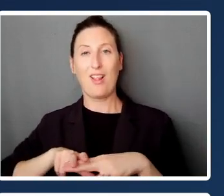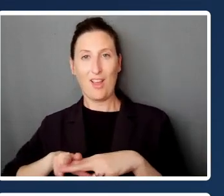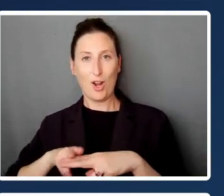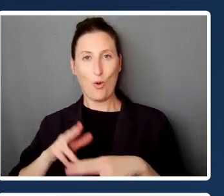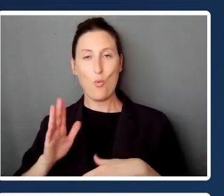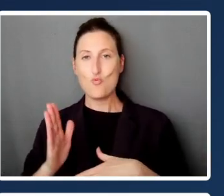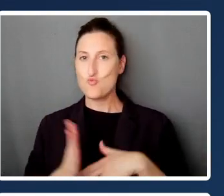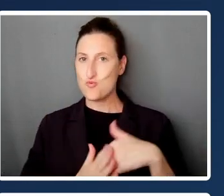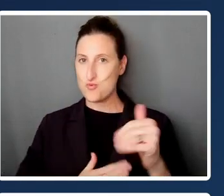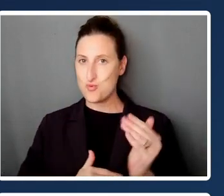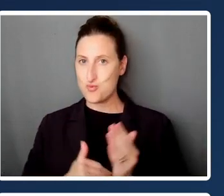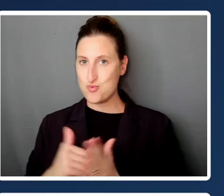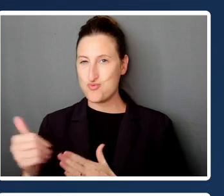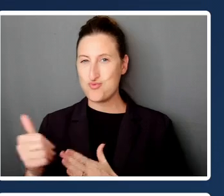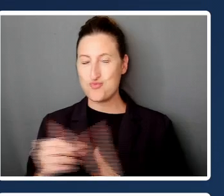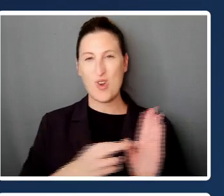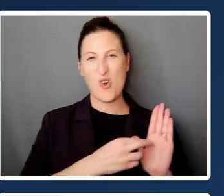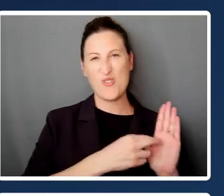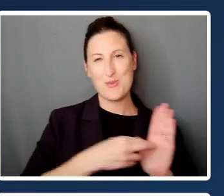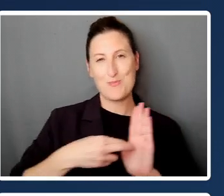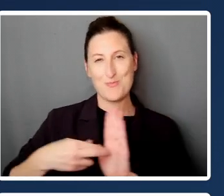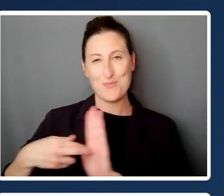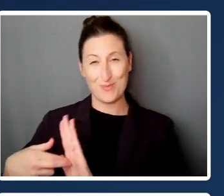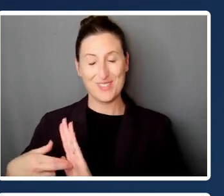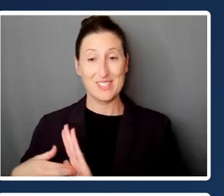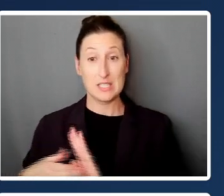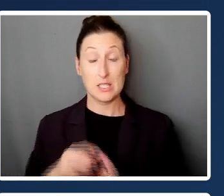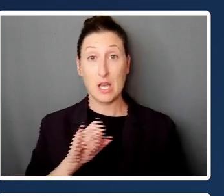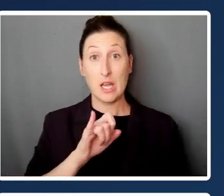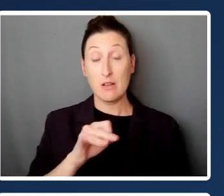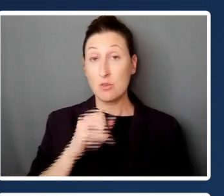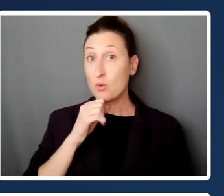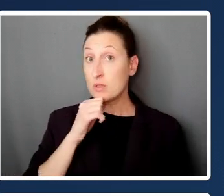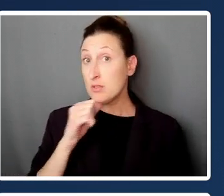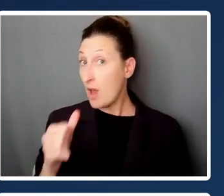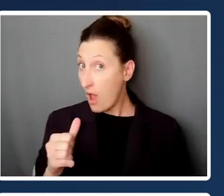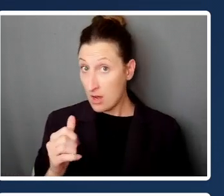So, if you feel not comfortable right now, which is completely okay, please put it in the chat,